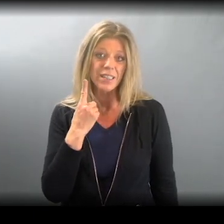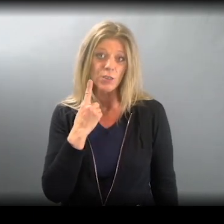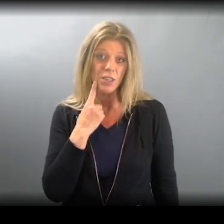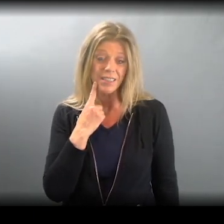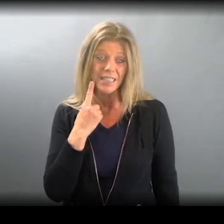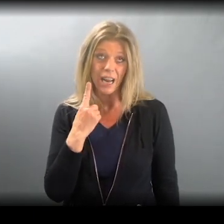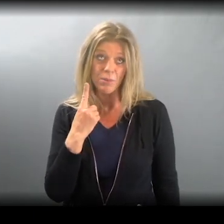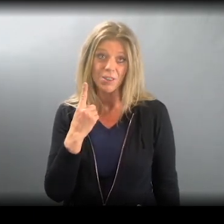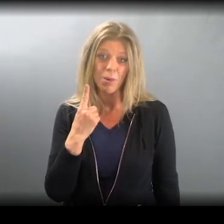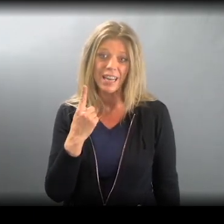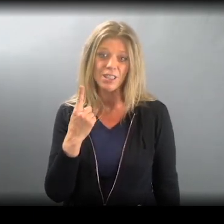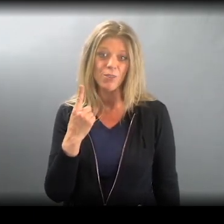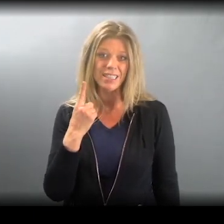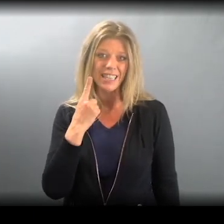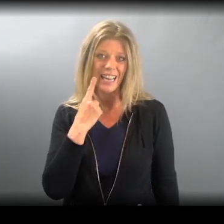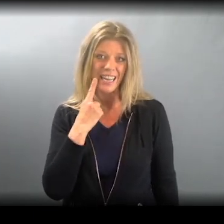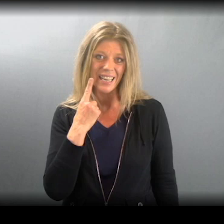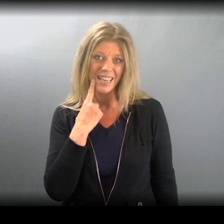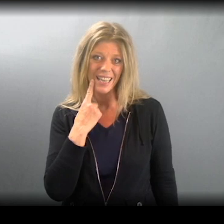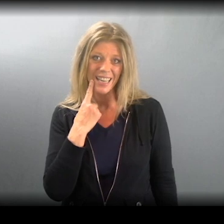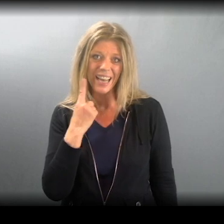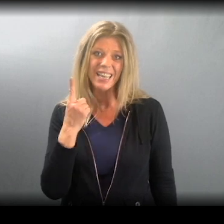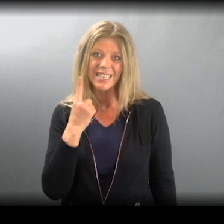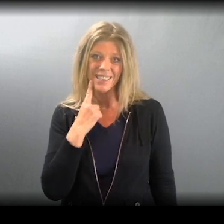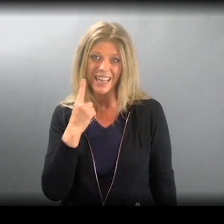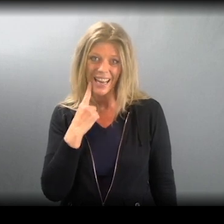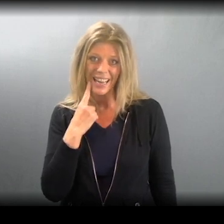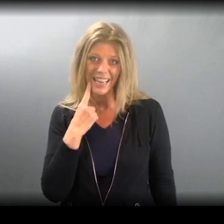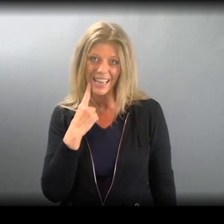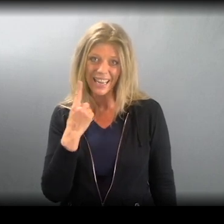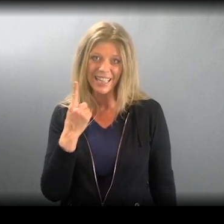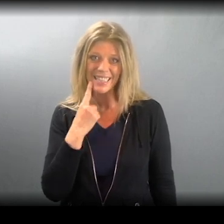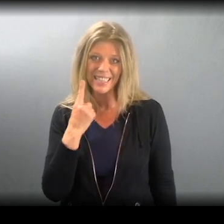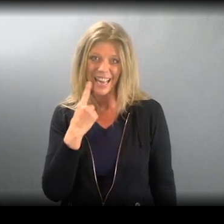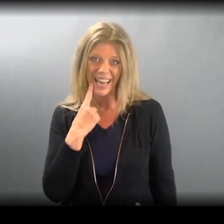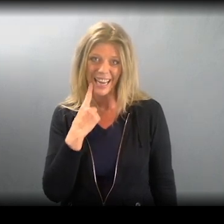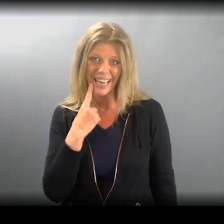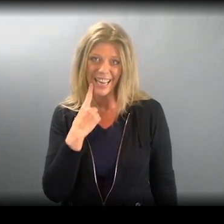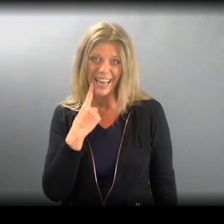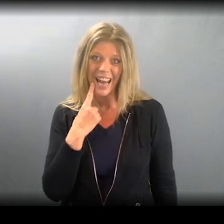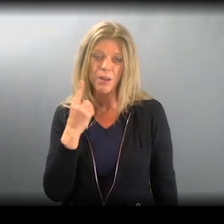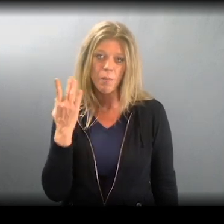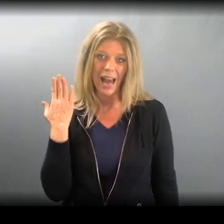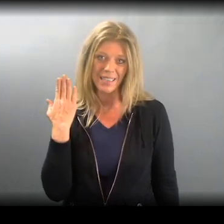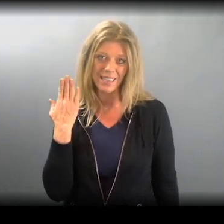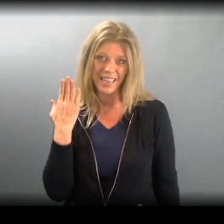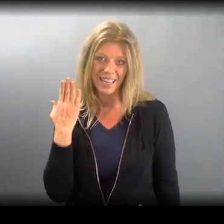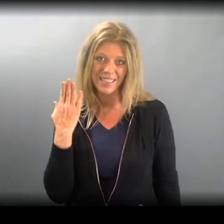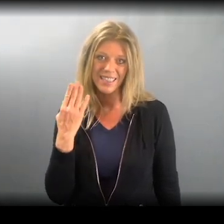Tap it twice for SAY. SAY And past tense is